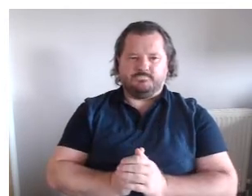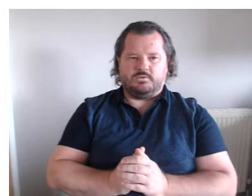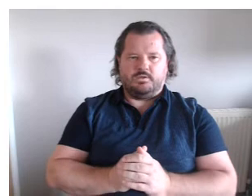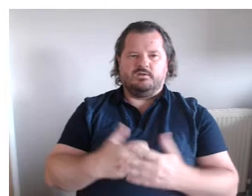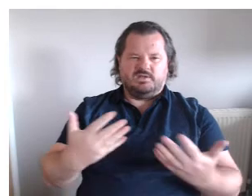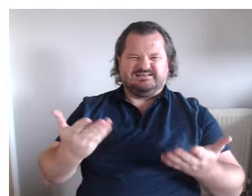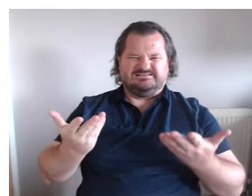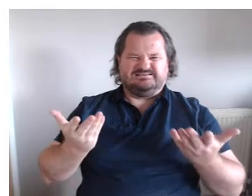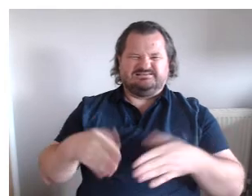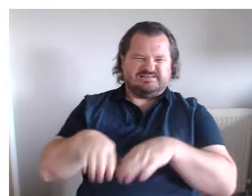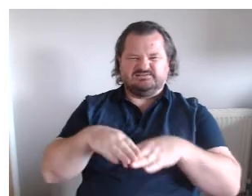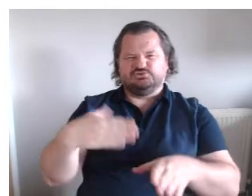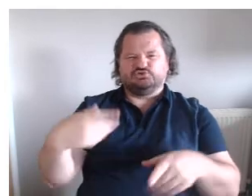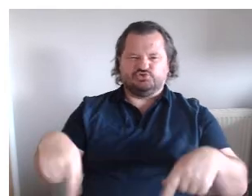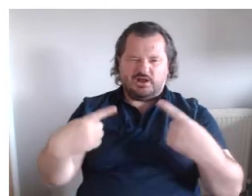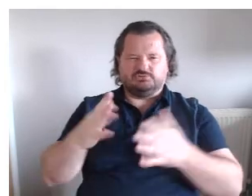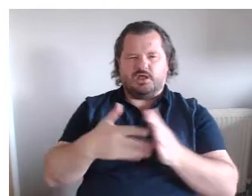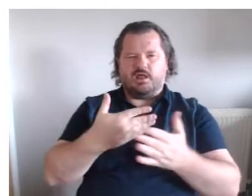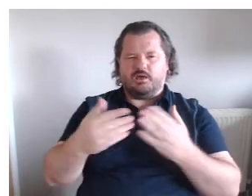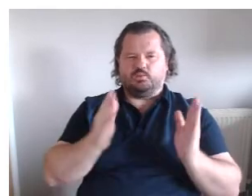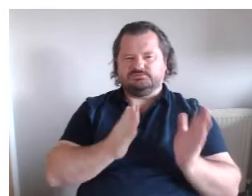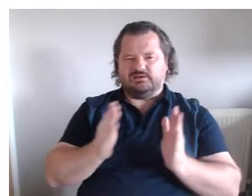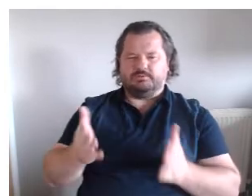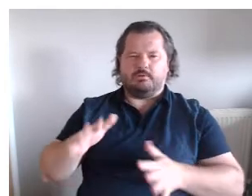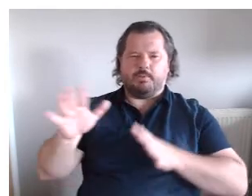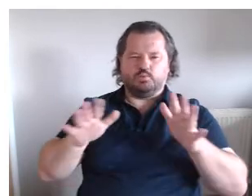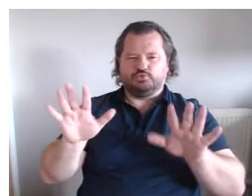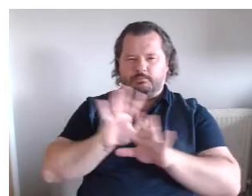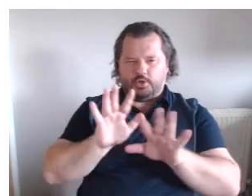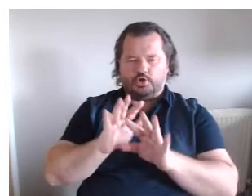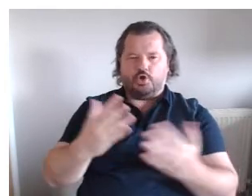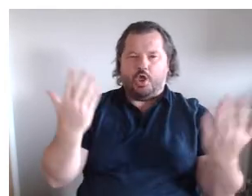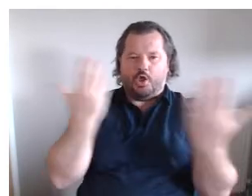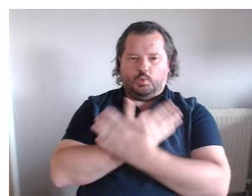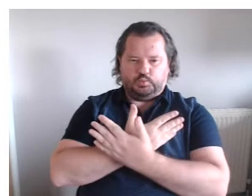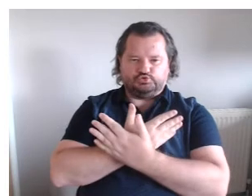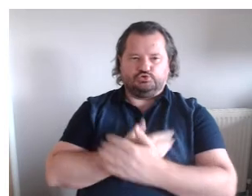Besides the standard challenges of sign language segmentation such as motion blur or occlusion